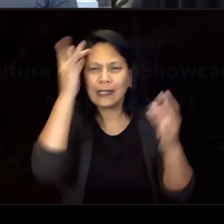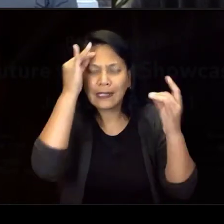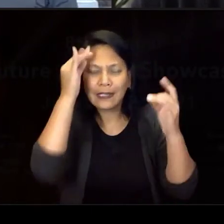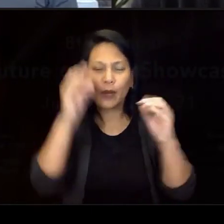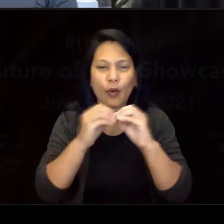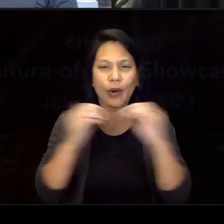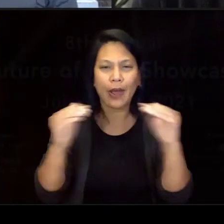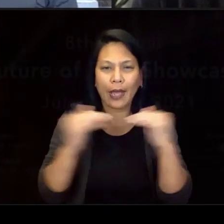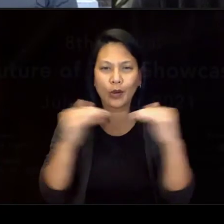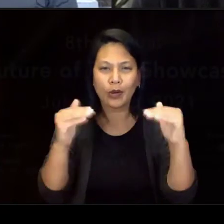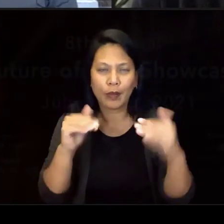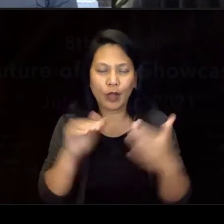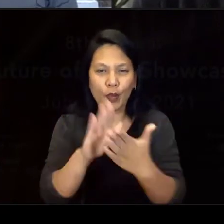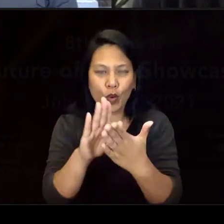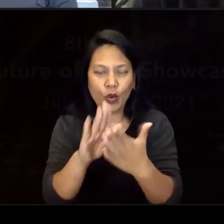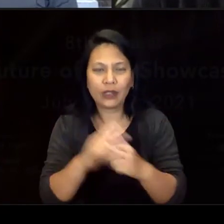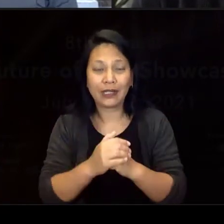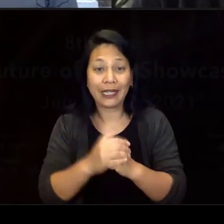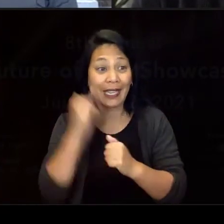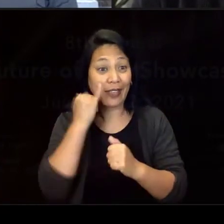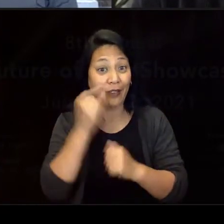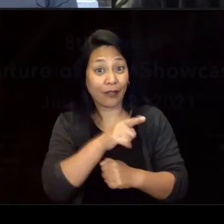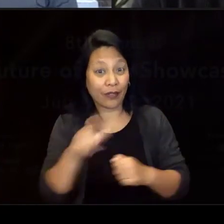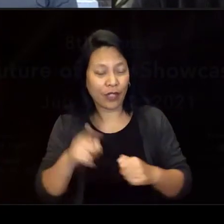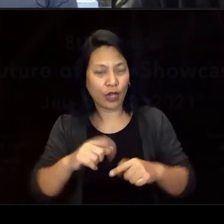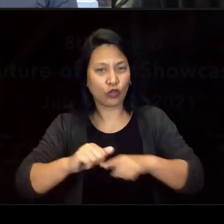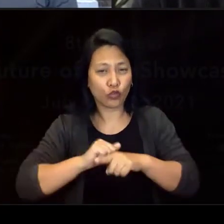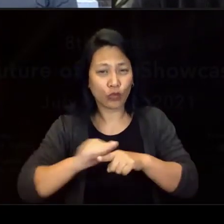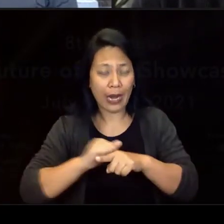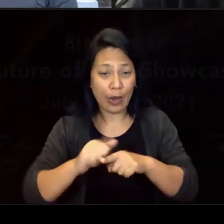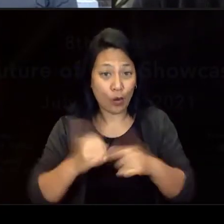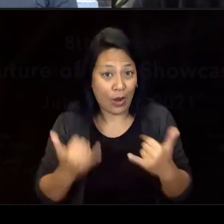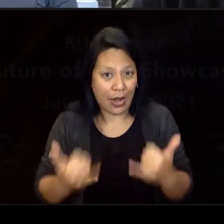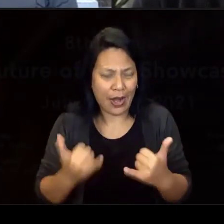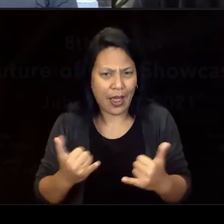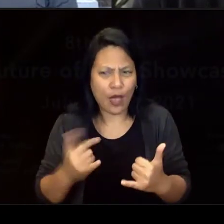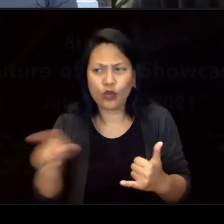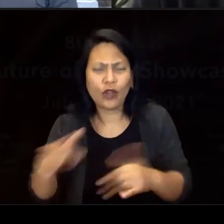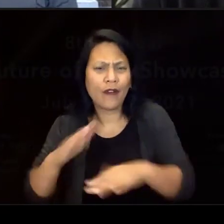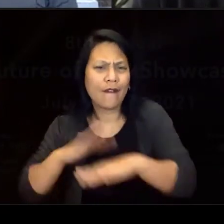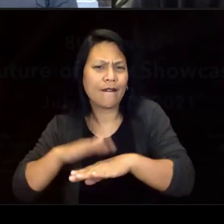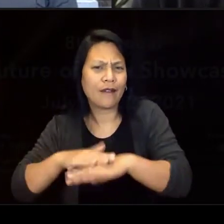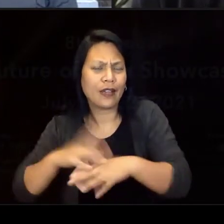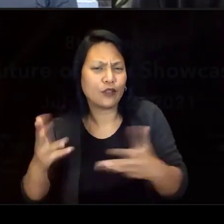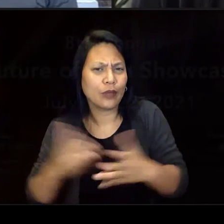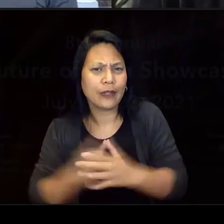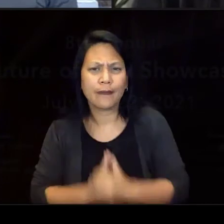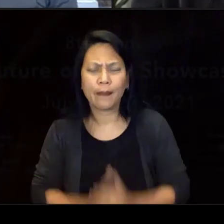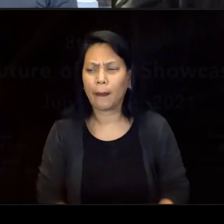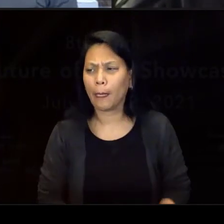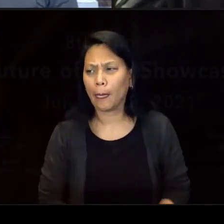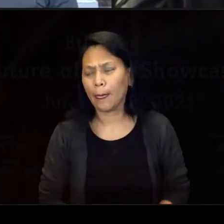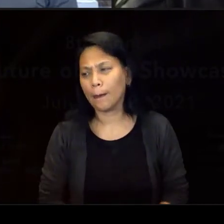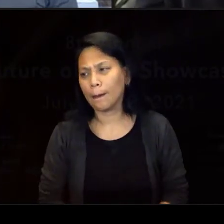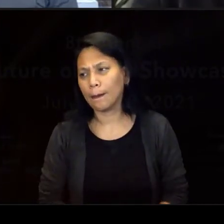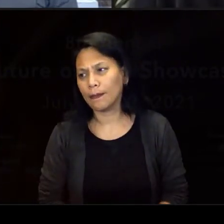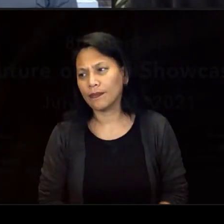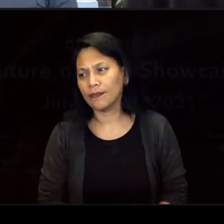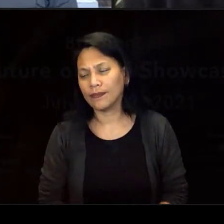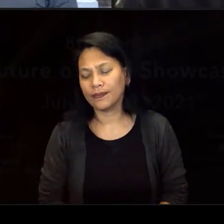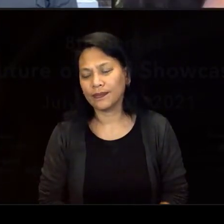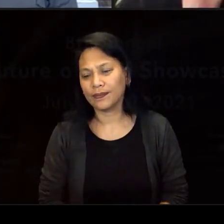When they are being trained in the job that you're currently are in. Kyisha.